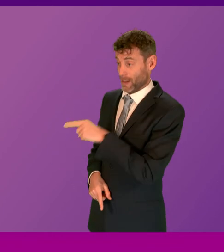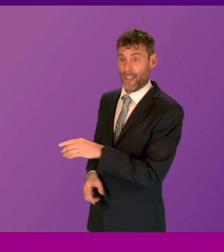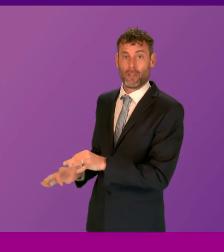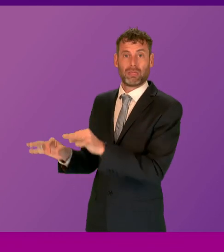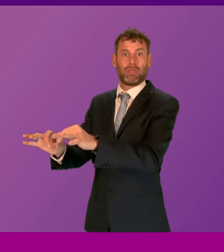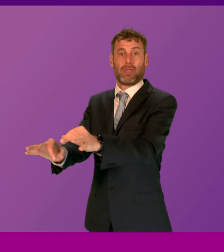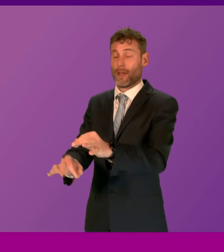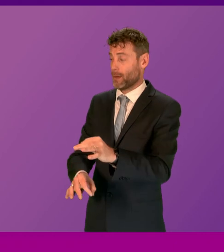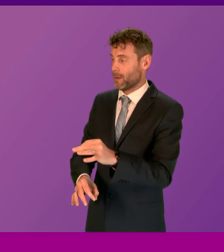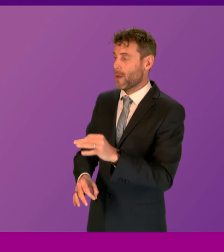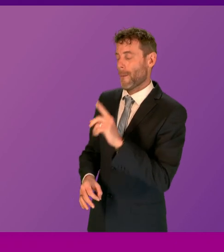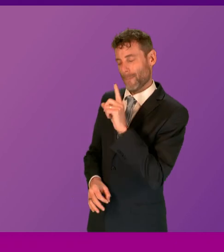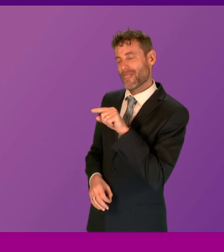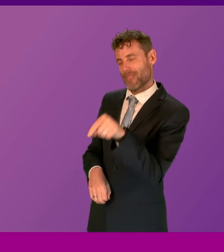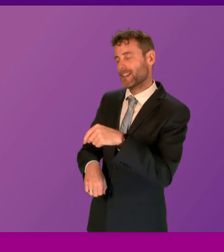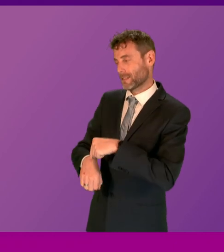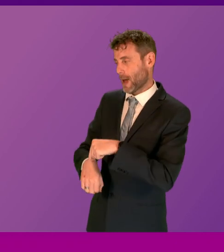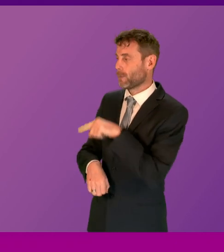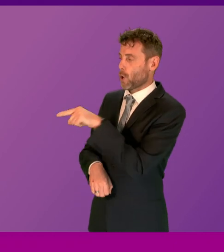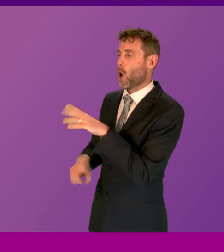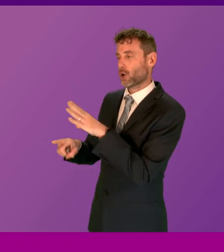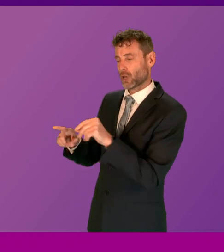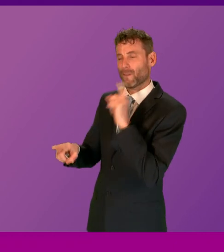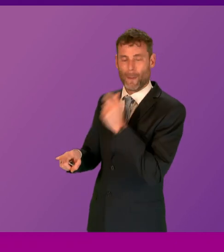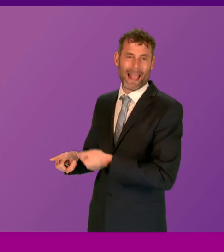out of power—and quite rightly so.